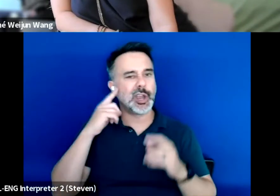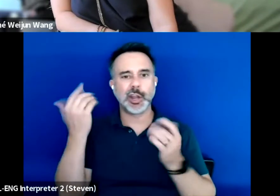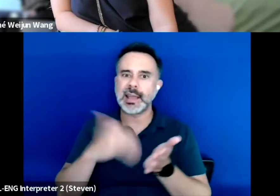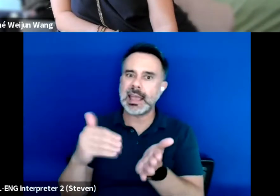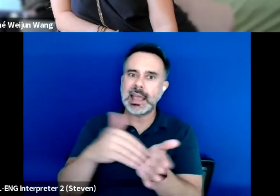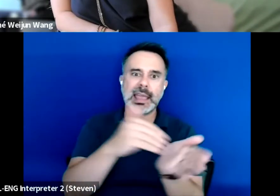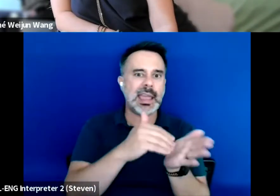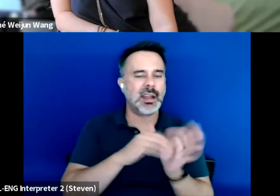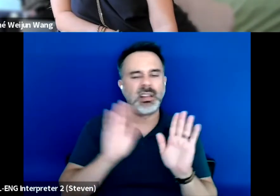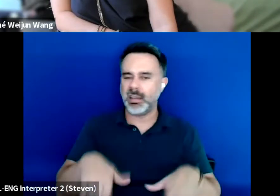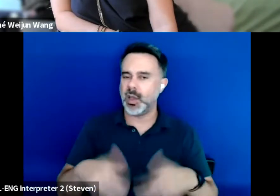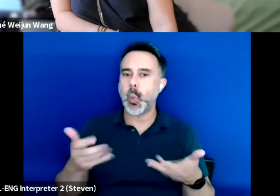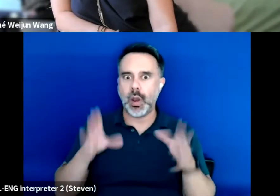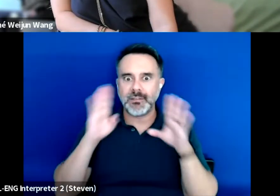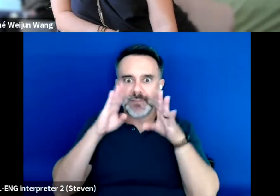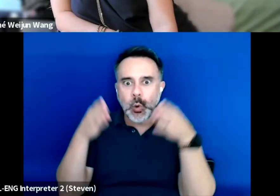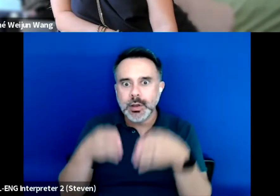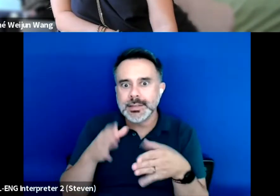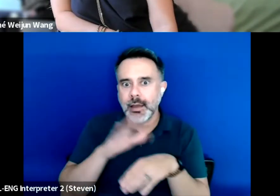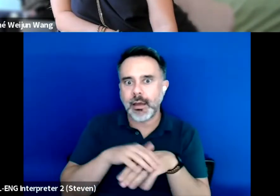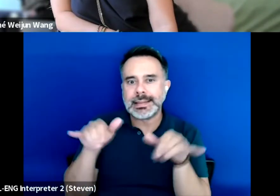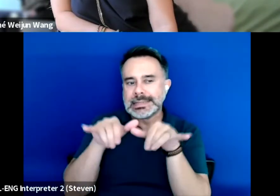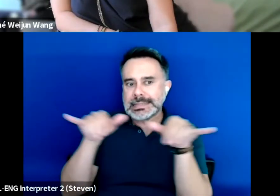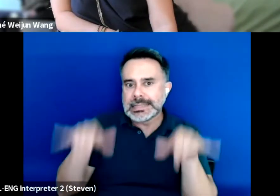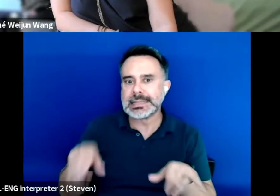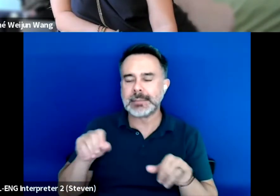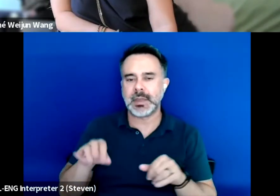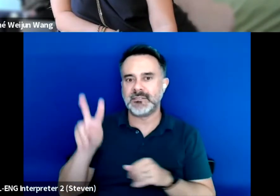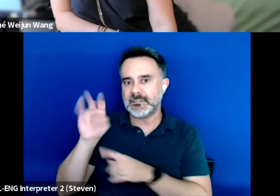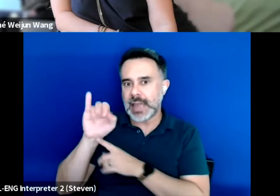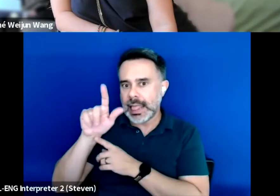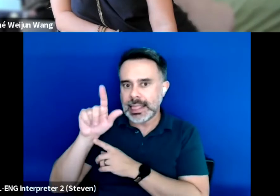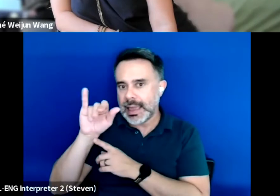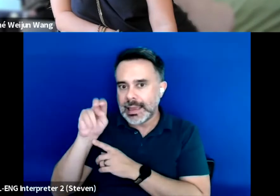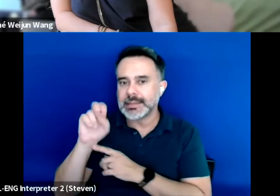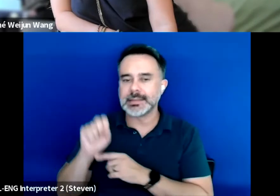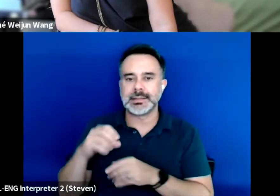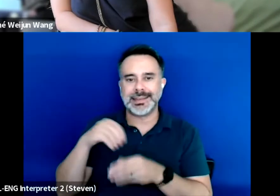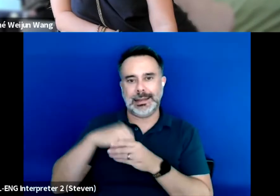You're people. But I was wondering if you could talk specifically about that -- how to --